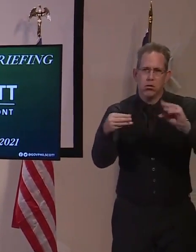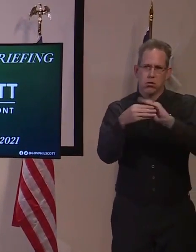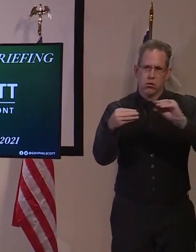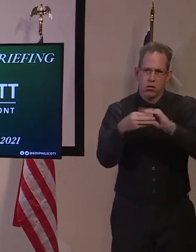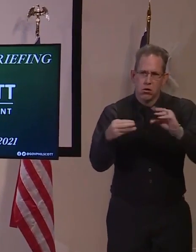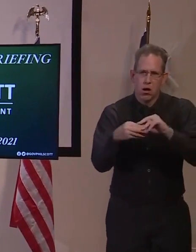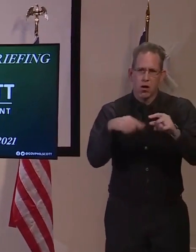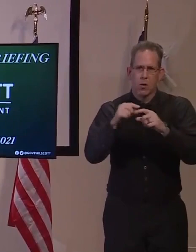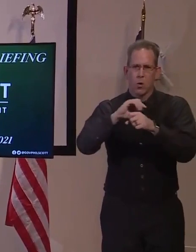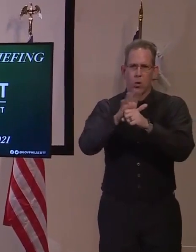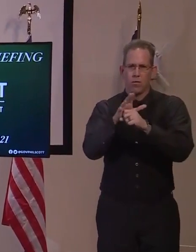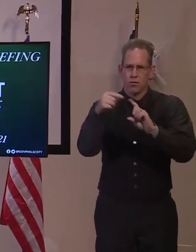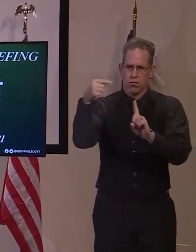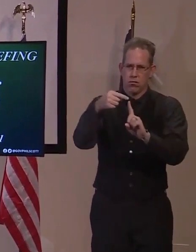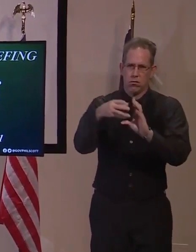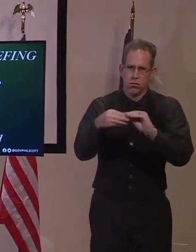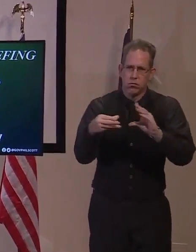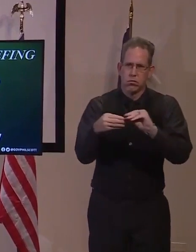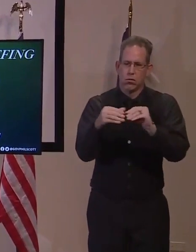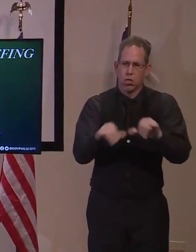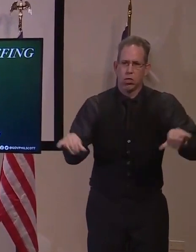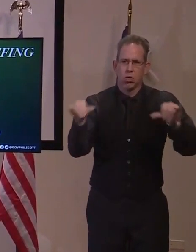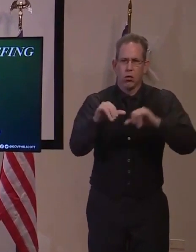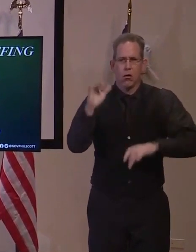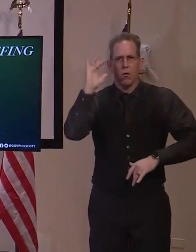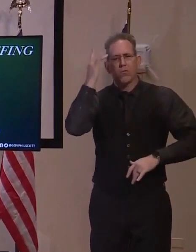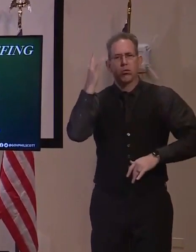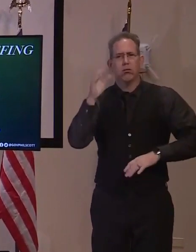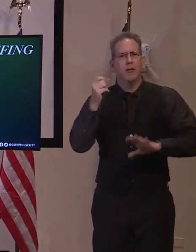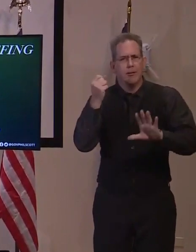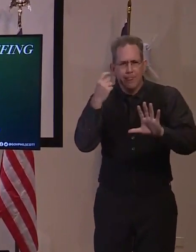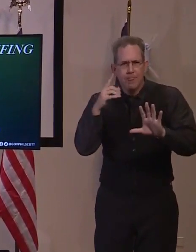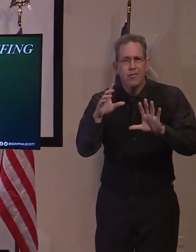once people were vaccinated, most of the problems would go away. And